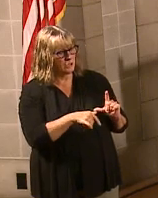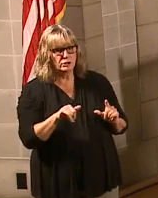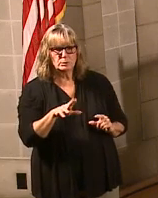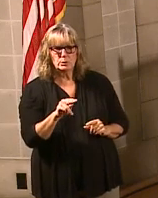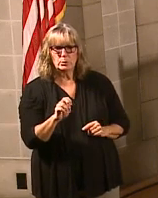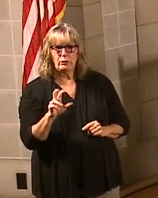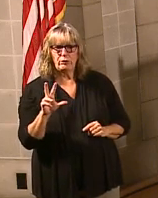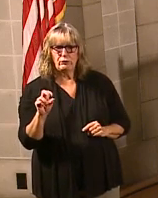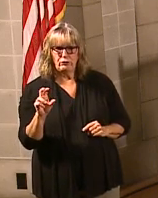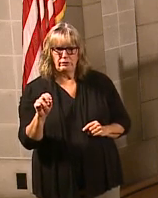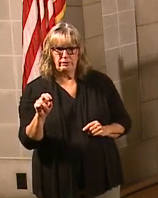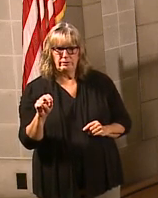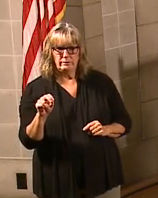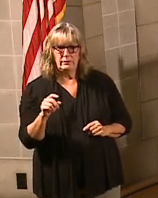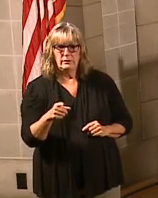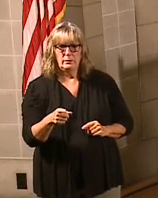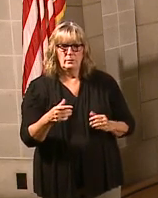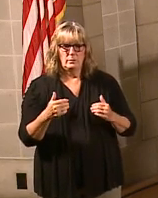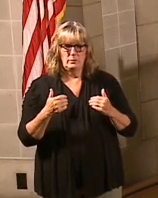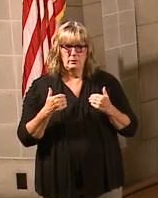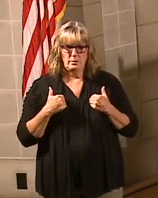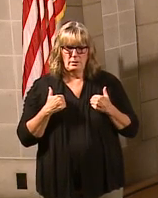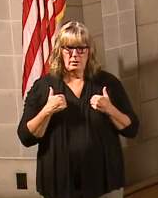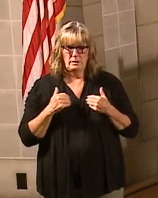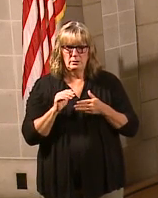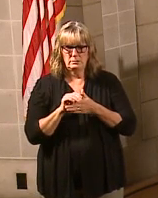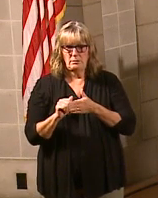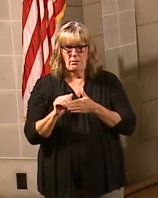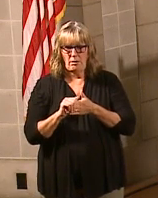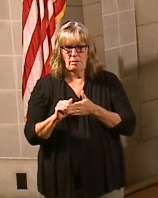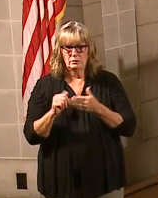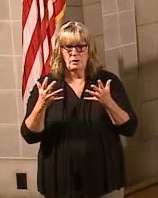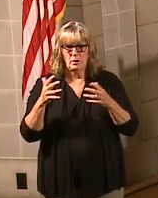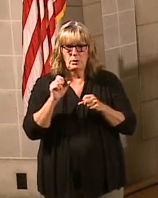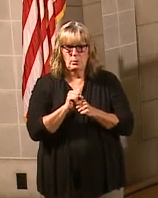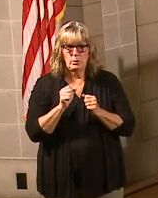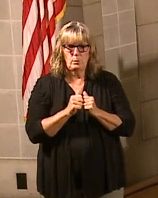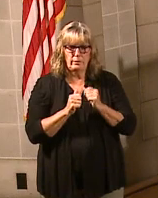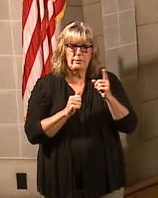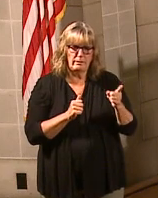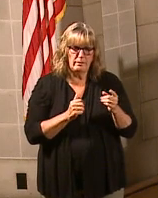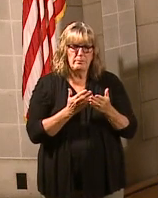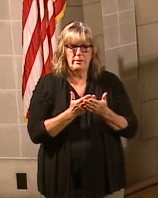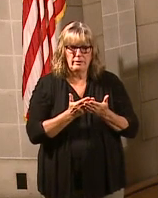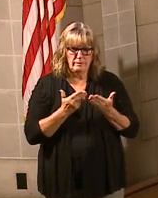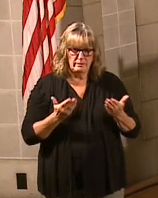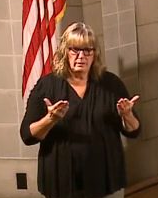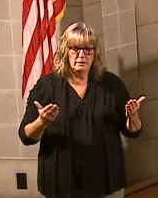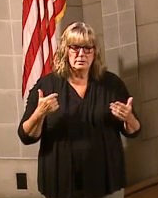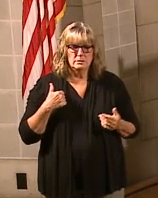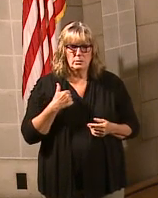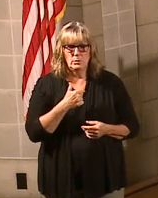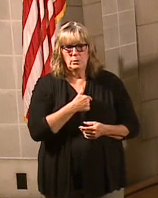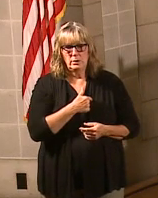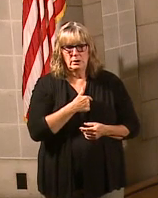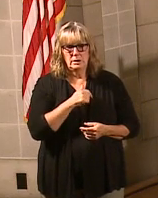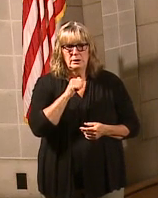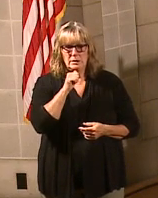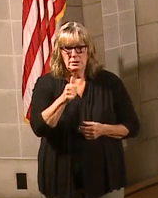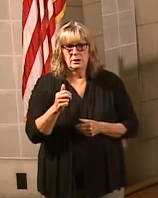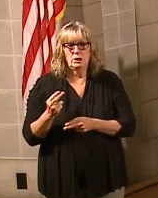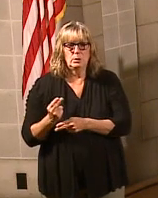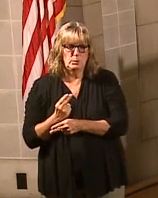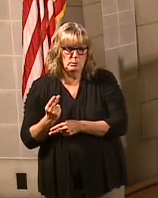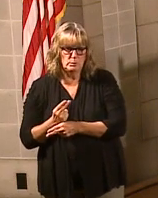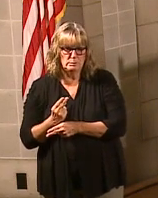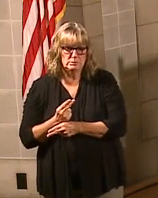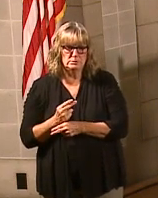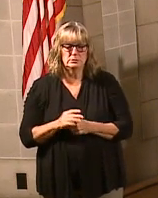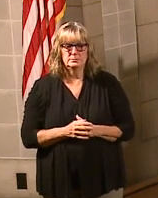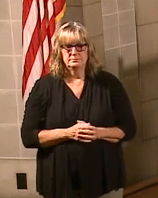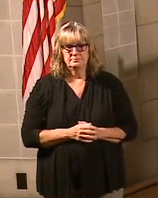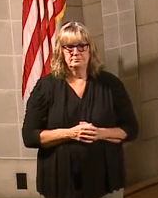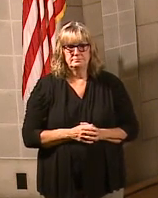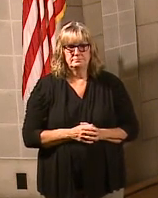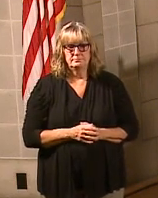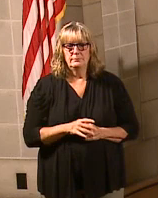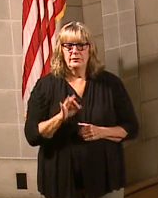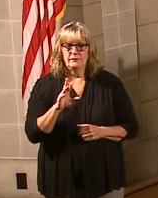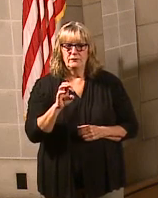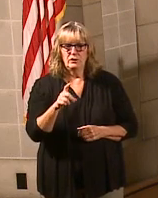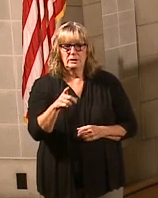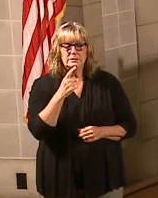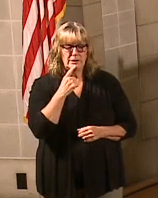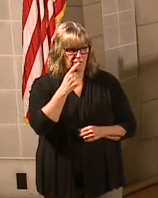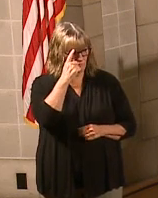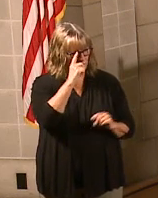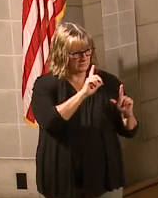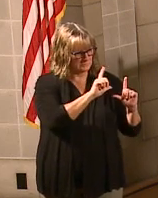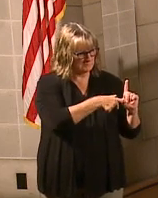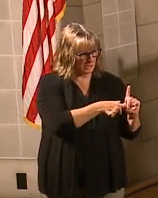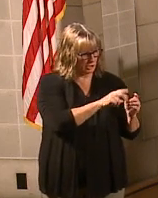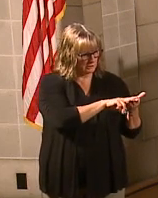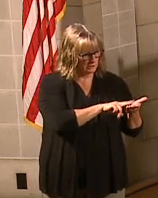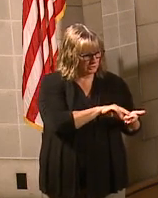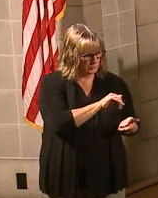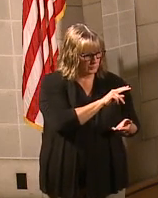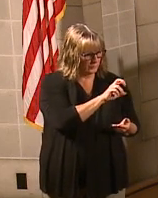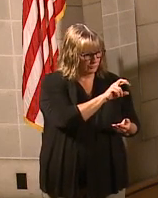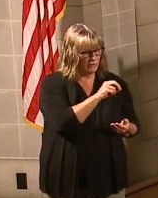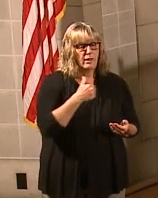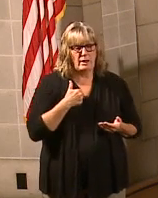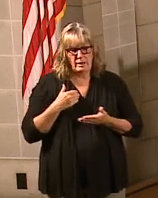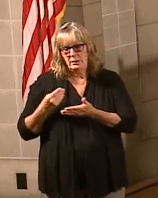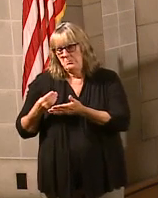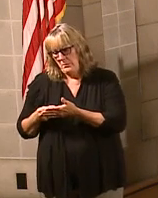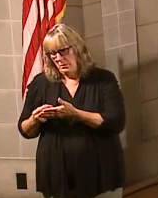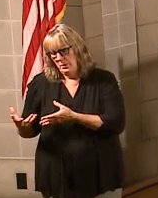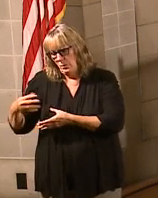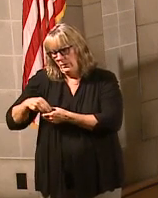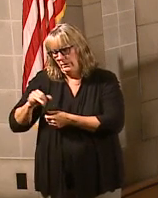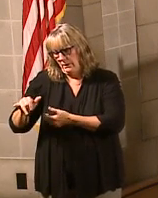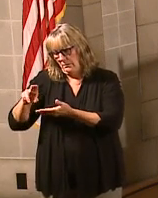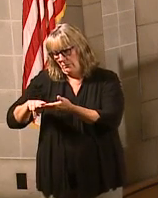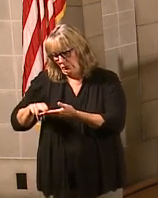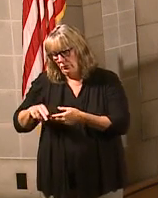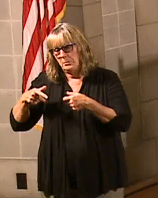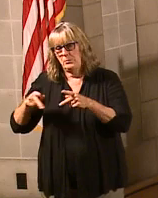NOMI HEALTH.